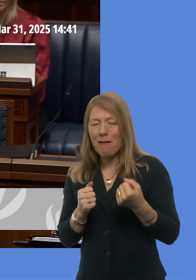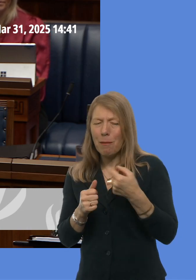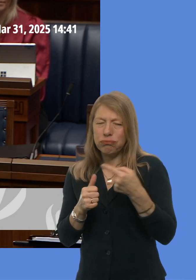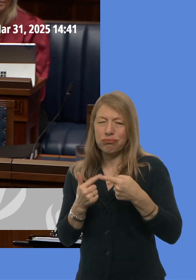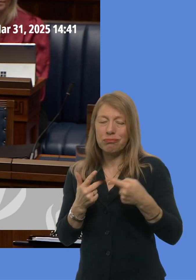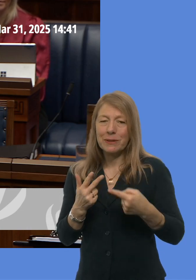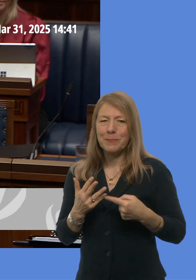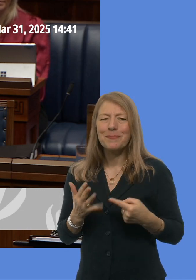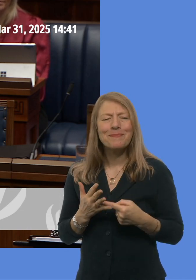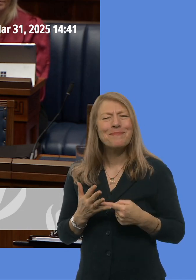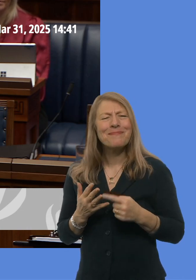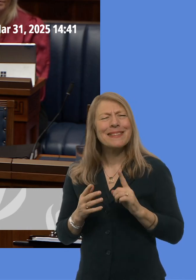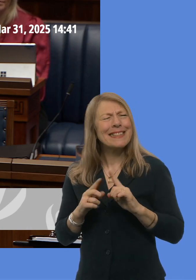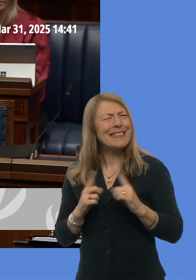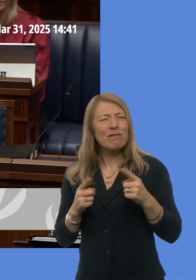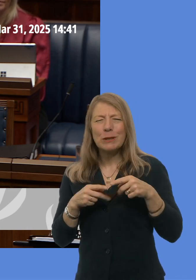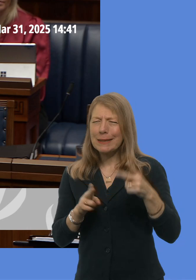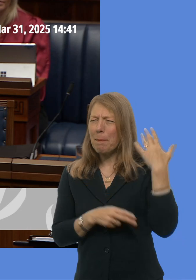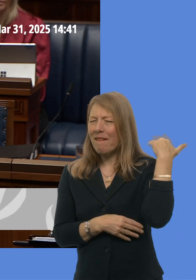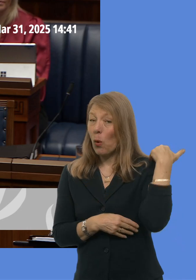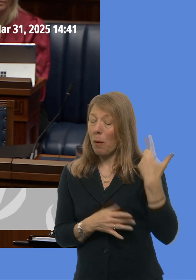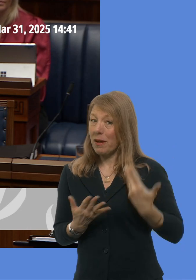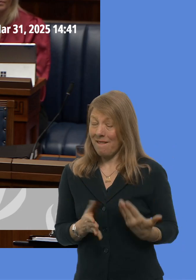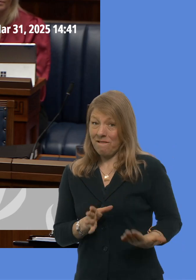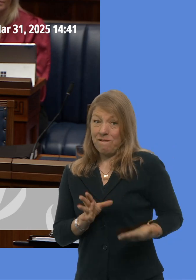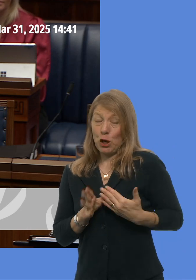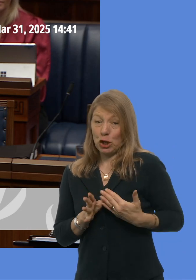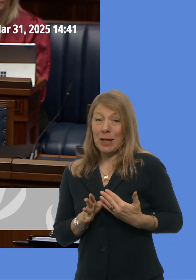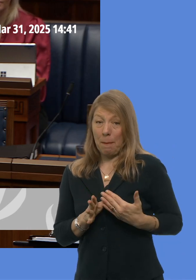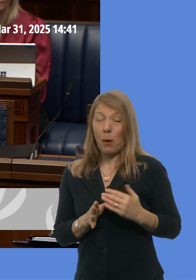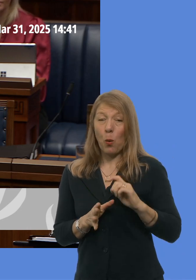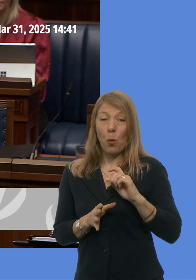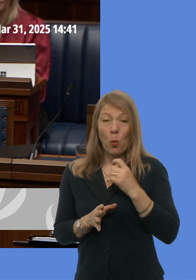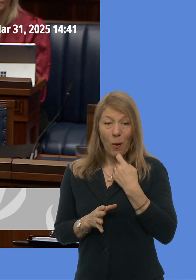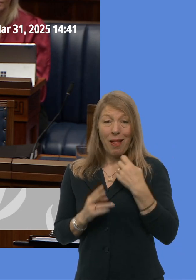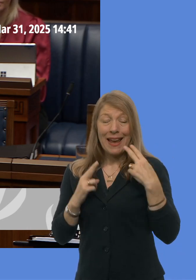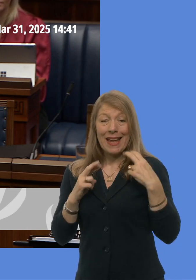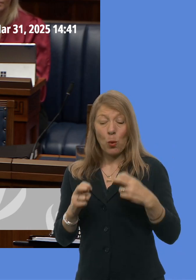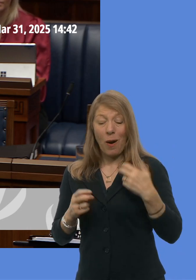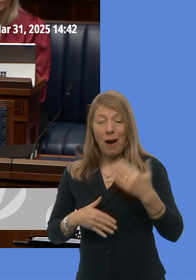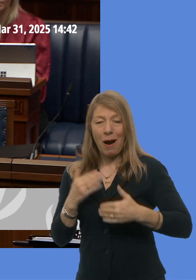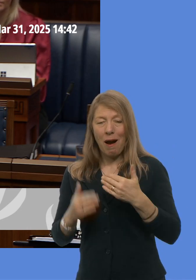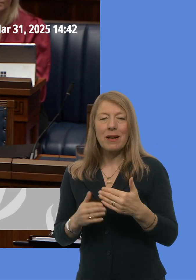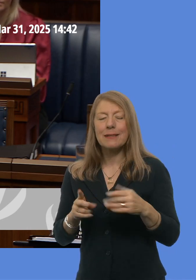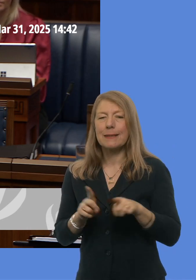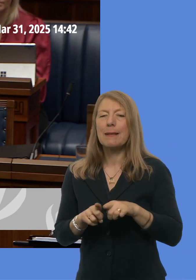the first time that we have done this, where a redress scheme will actually open up at the same time as the inquiry is taking place, in recognition that it is very